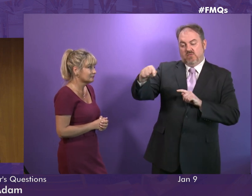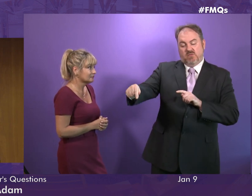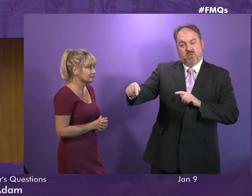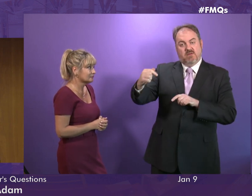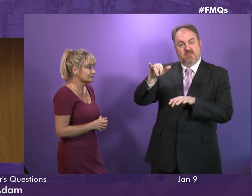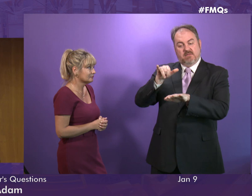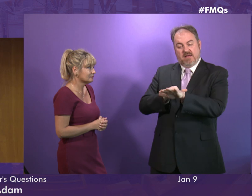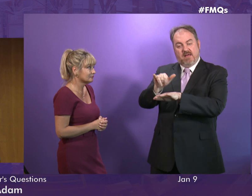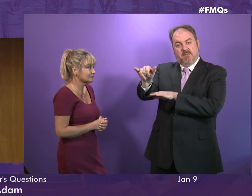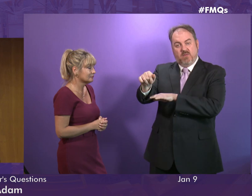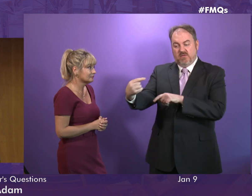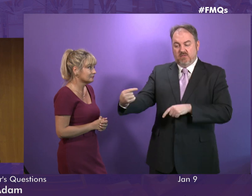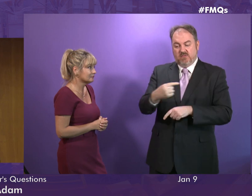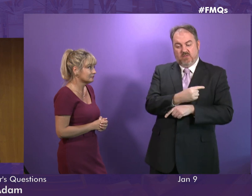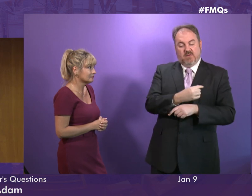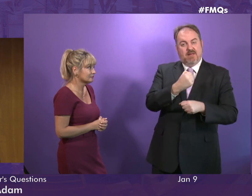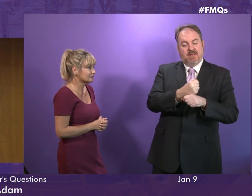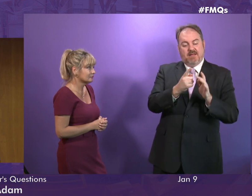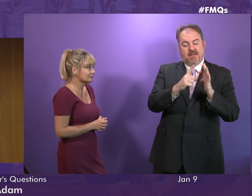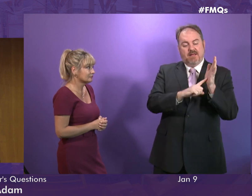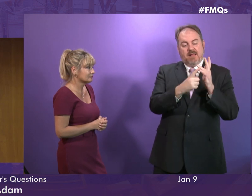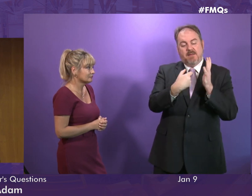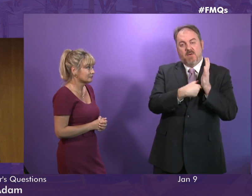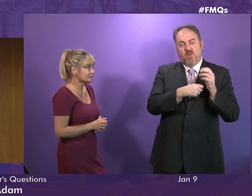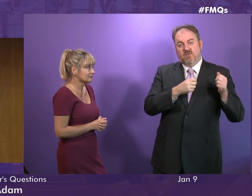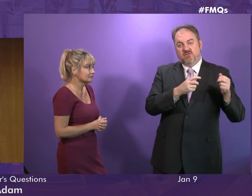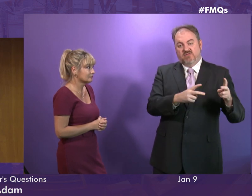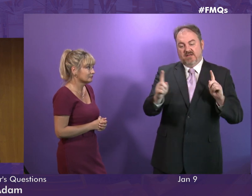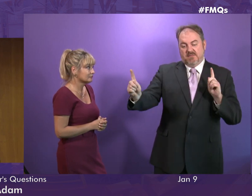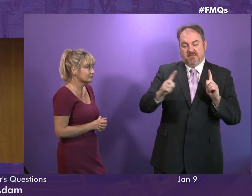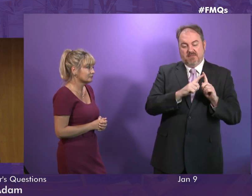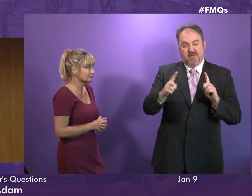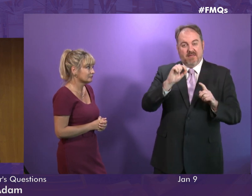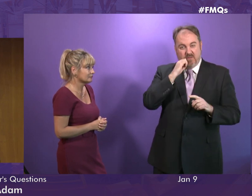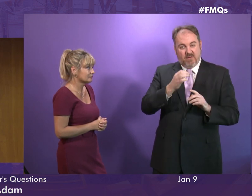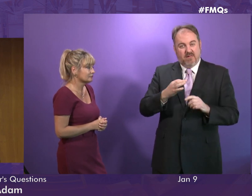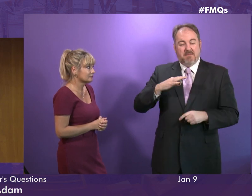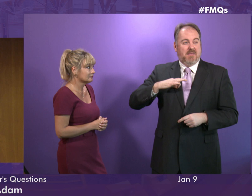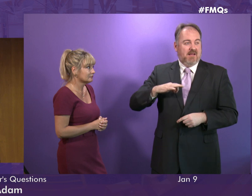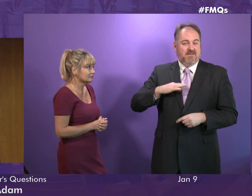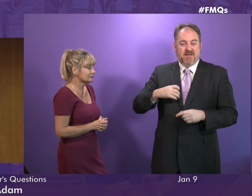agree that the metro would have significant benefits not only for the airport but for Paisley, Renfrewshire and Glasgow Southside?